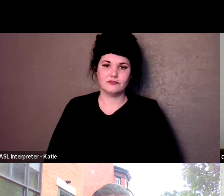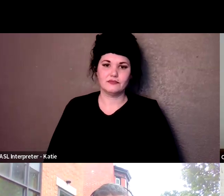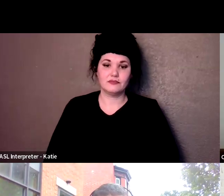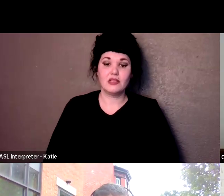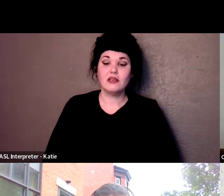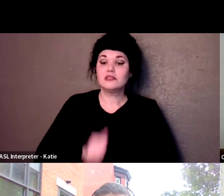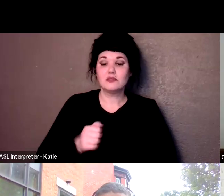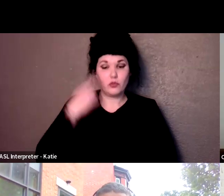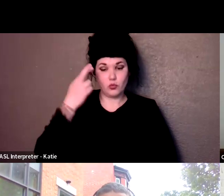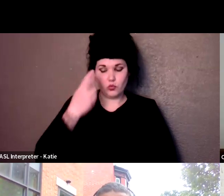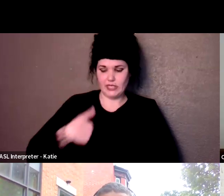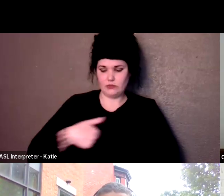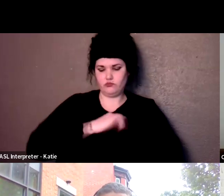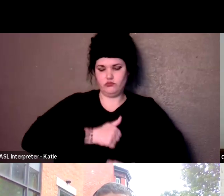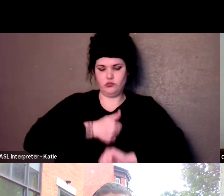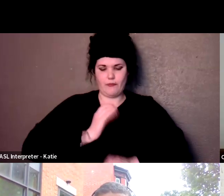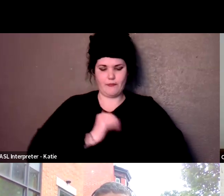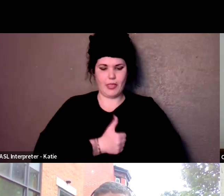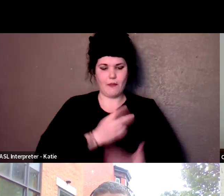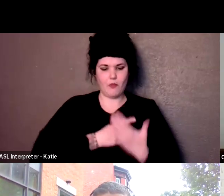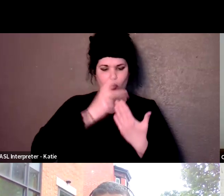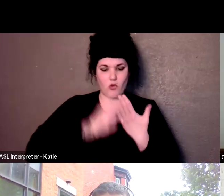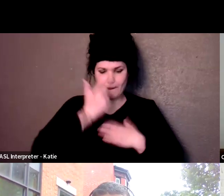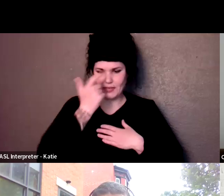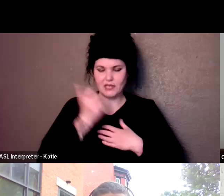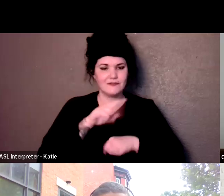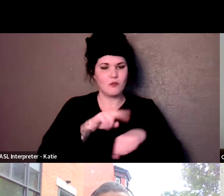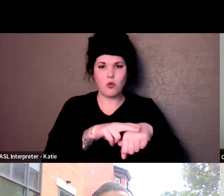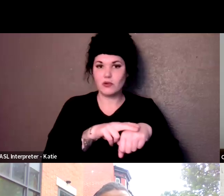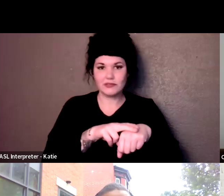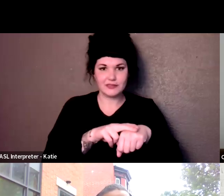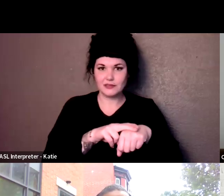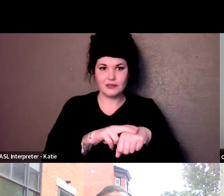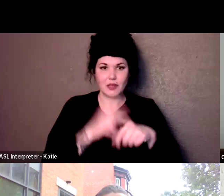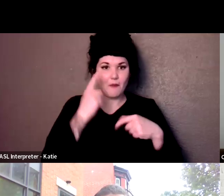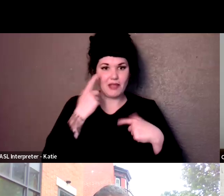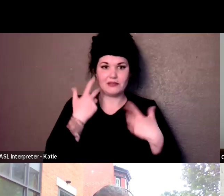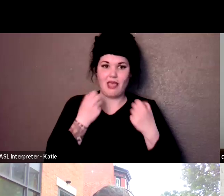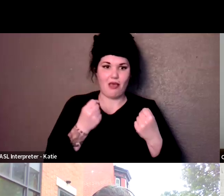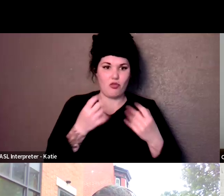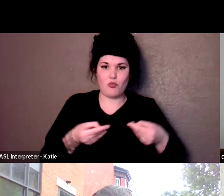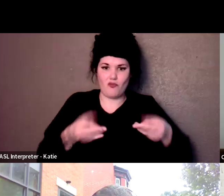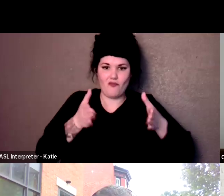we of course cannot create more mental health providers. We can't make the internet be more